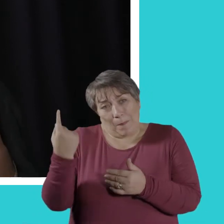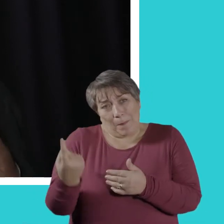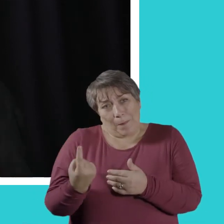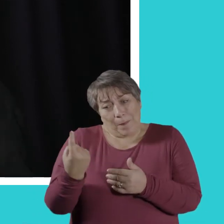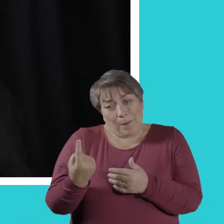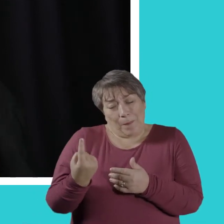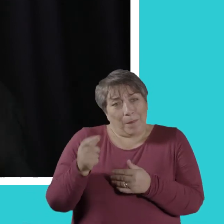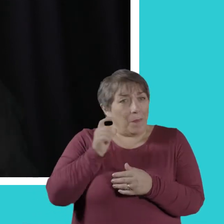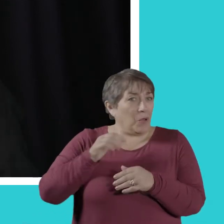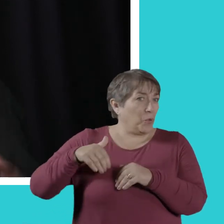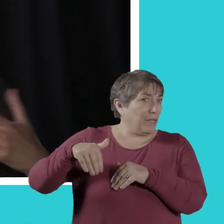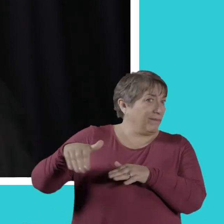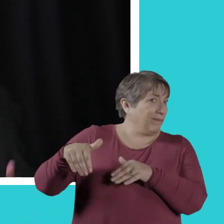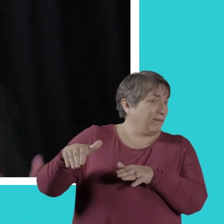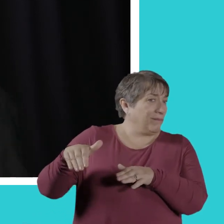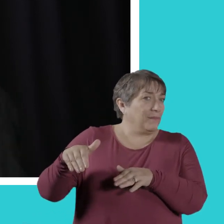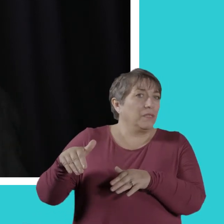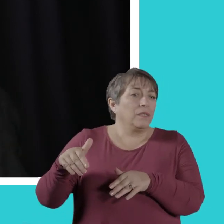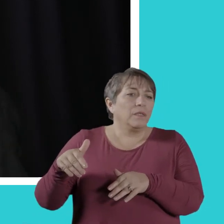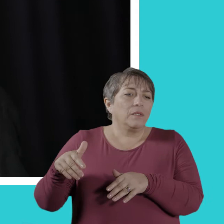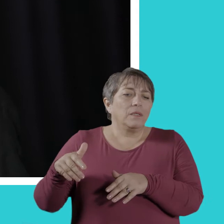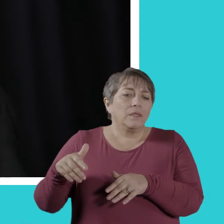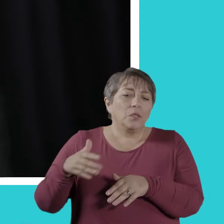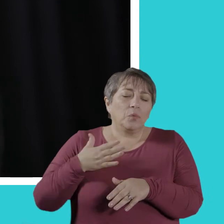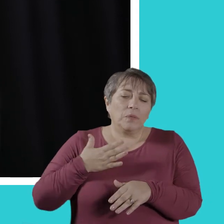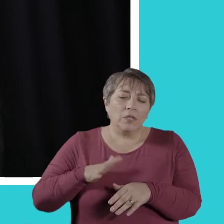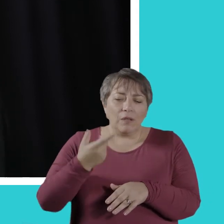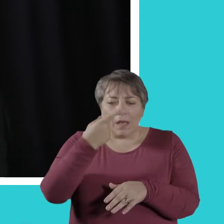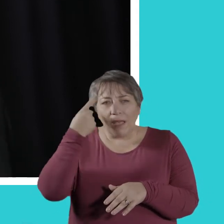It is something about being able to hold the hand of unbelonging in the places that you go